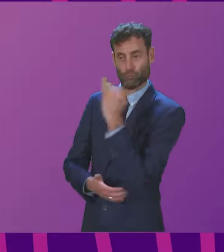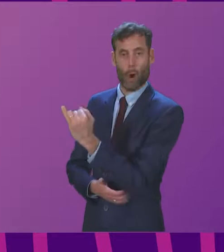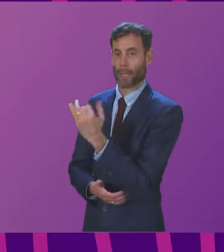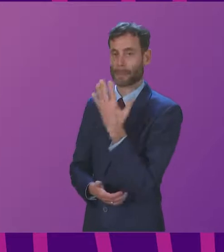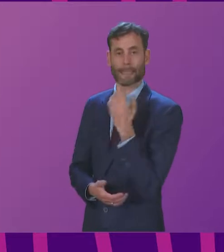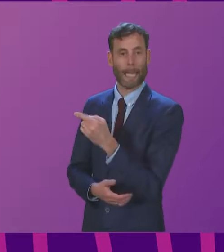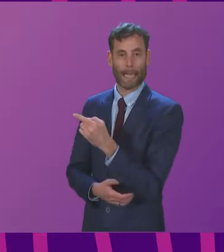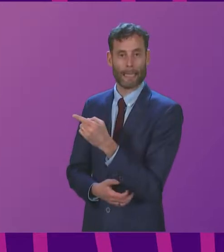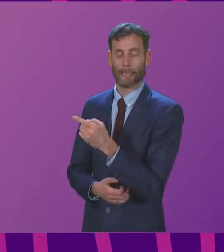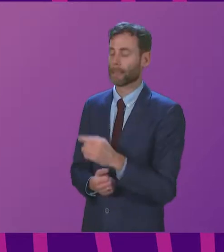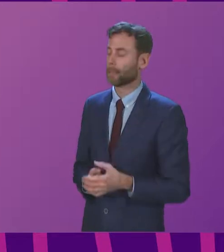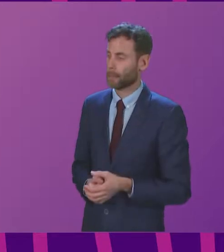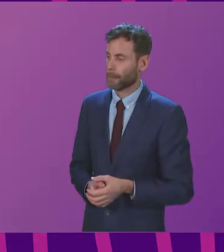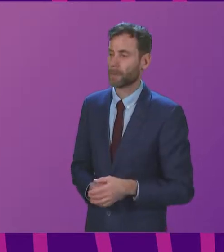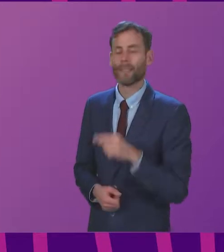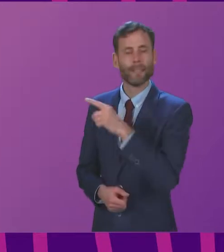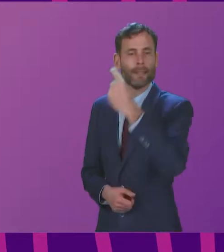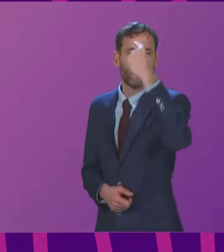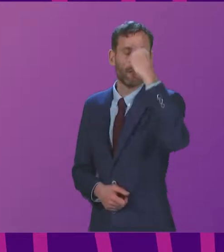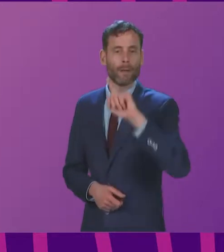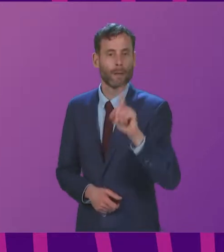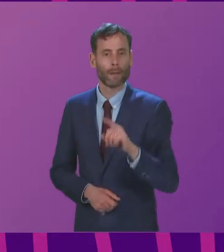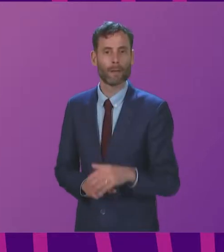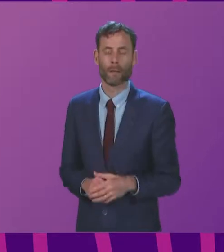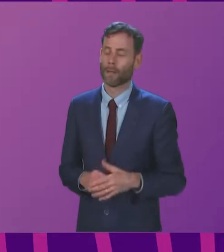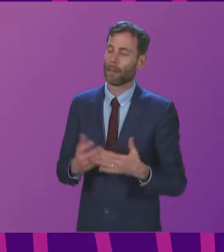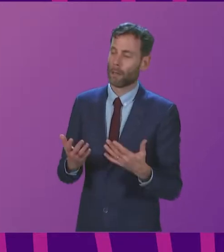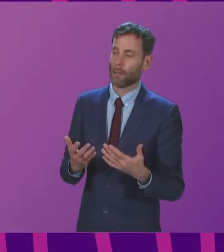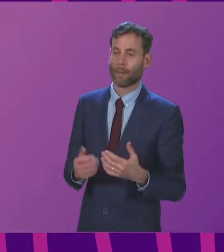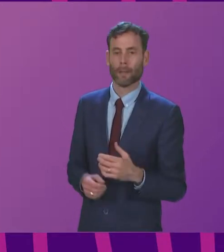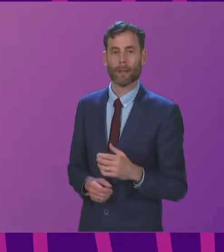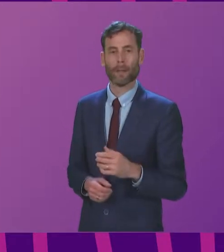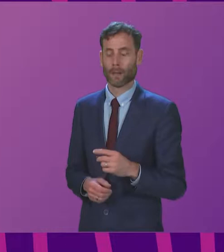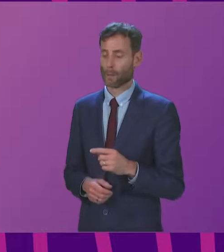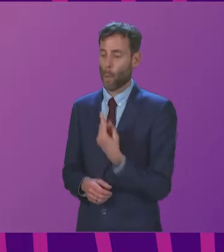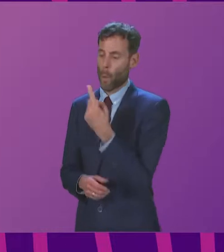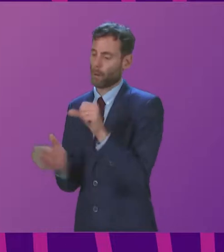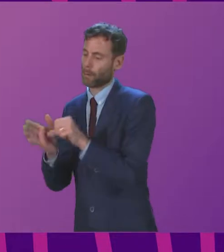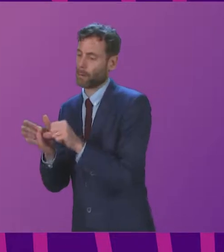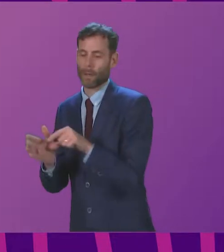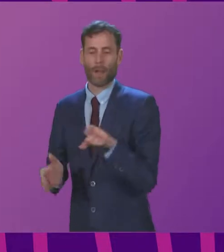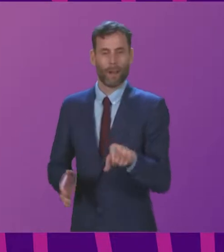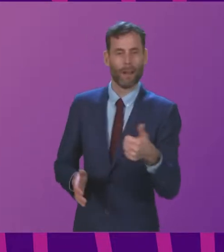is to suggest that we can always pick one thing over another and not, at different stages,